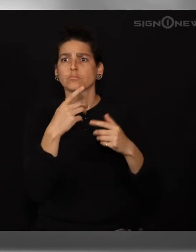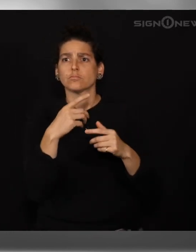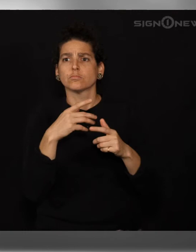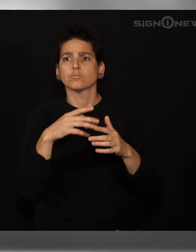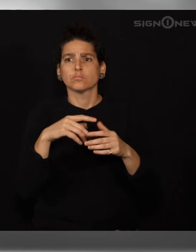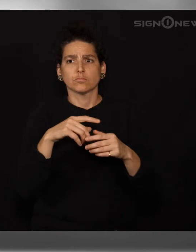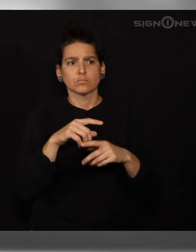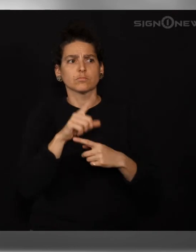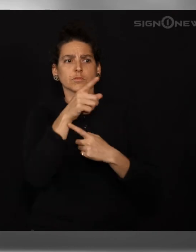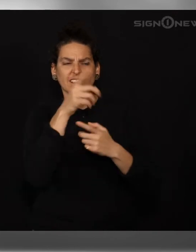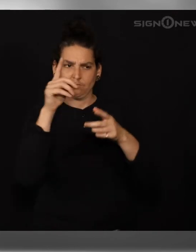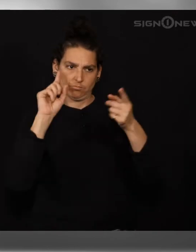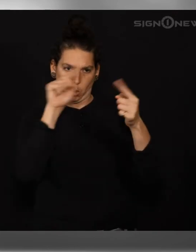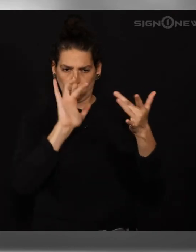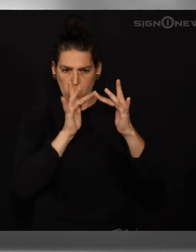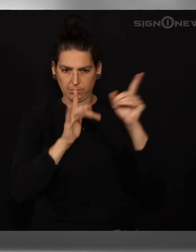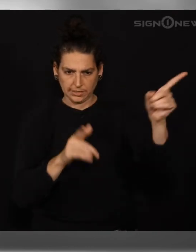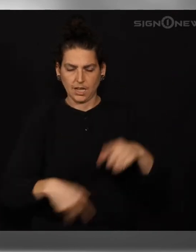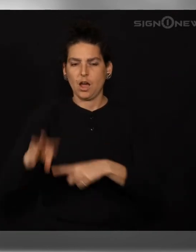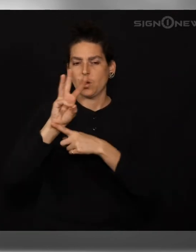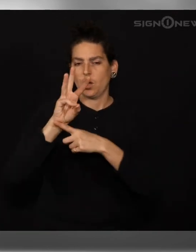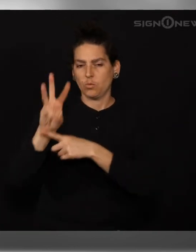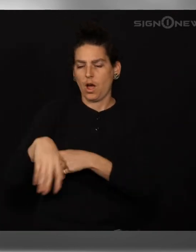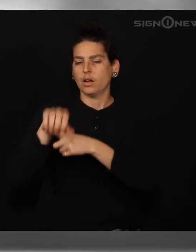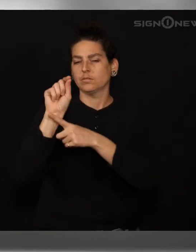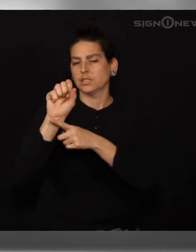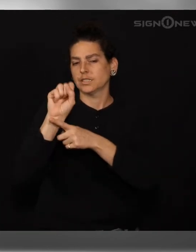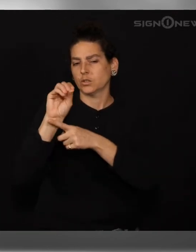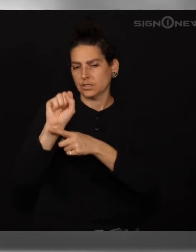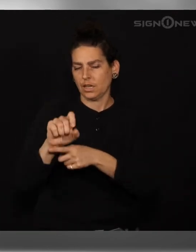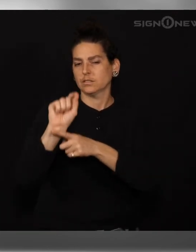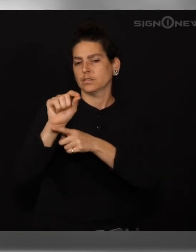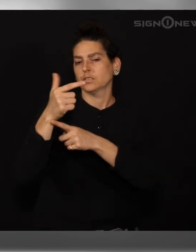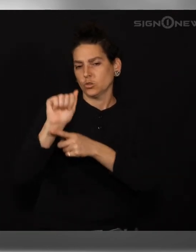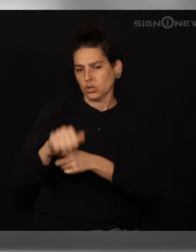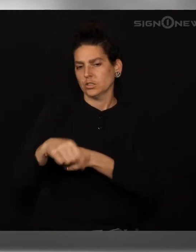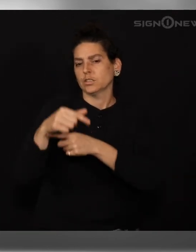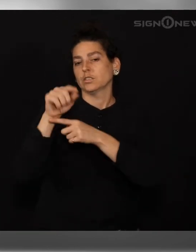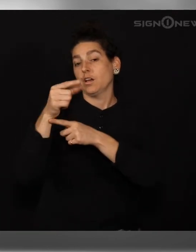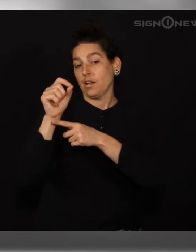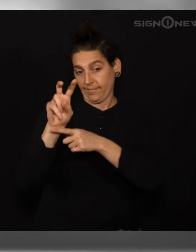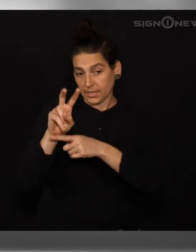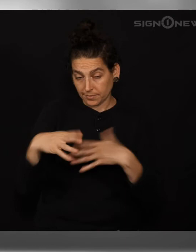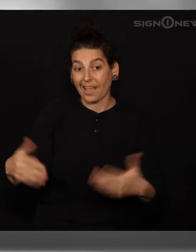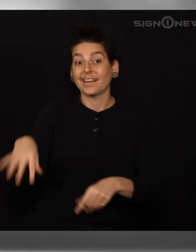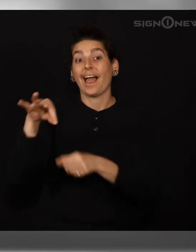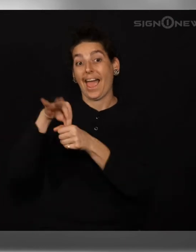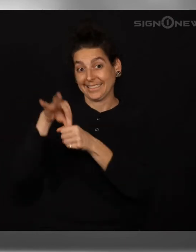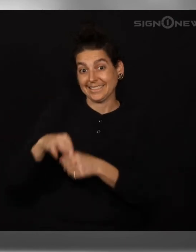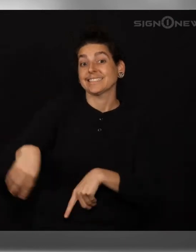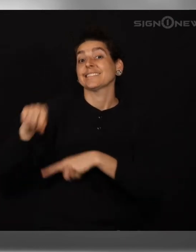searching for your county election office at elections.sos.ga.gov